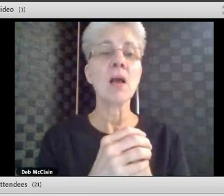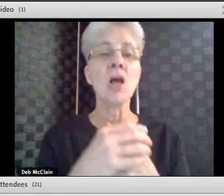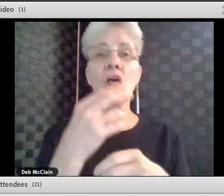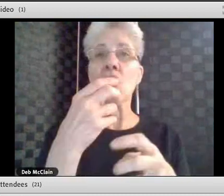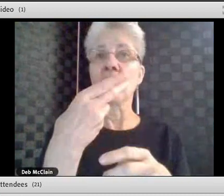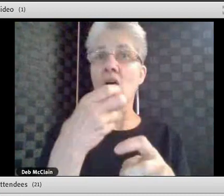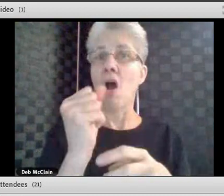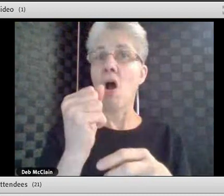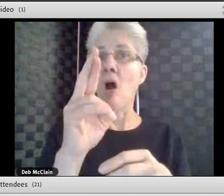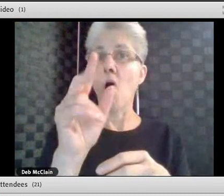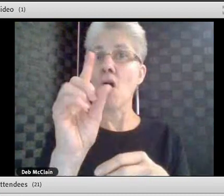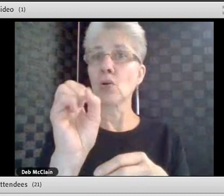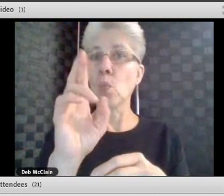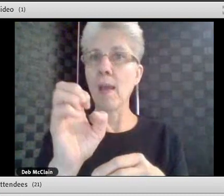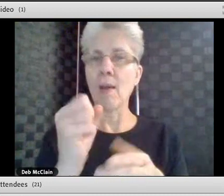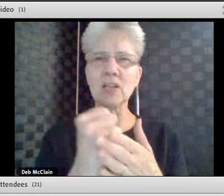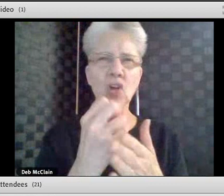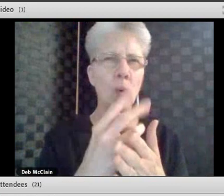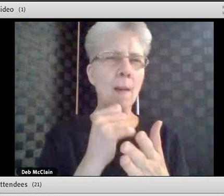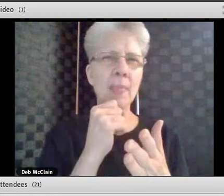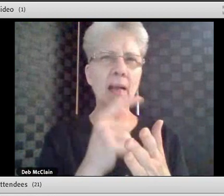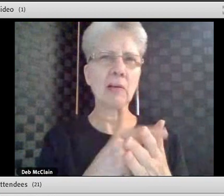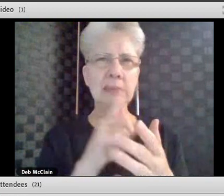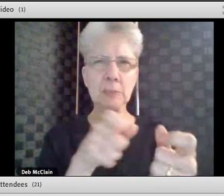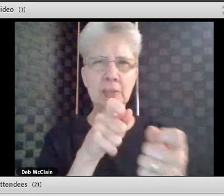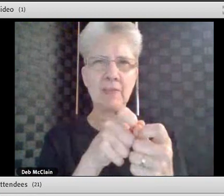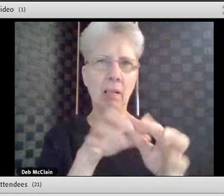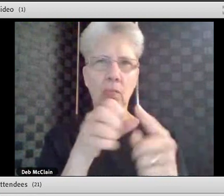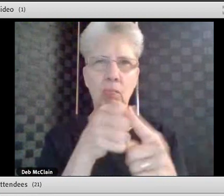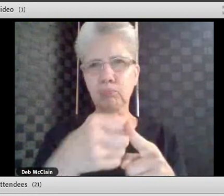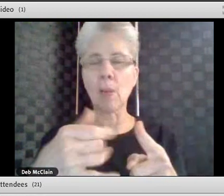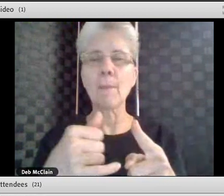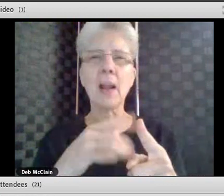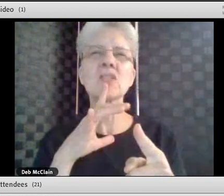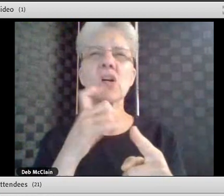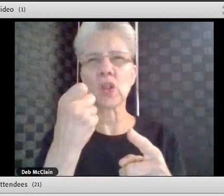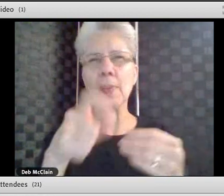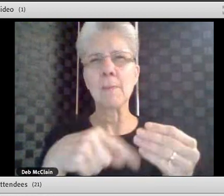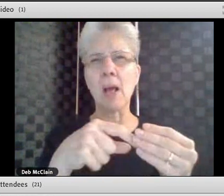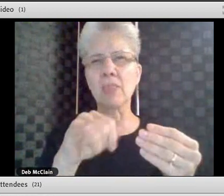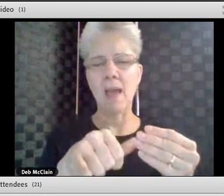I'm not going to go into super specifics. There's not a ton out there, but I'll talk a little bit about it.